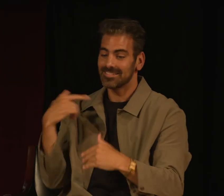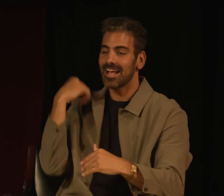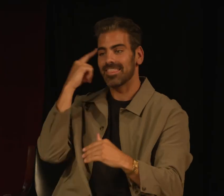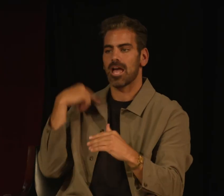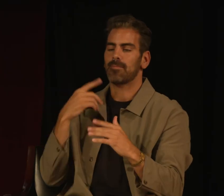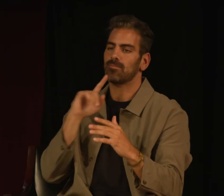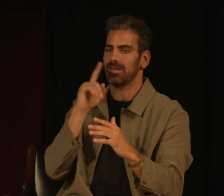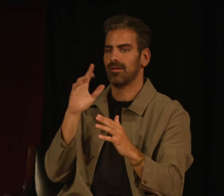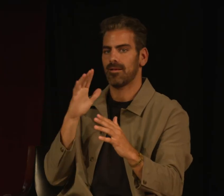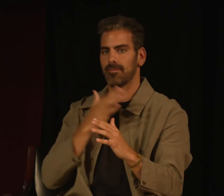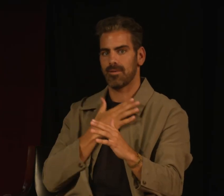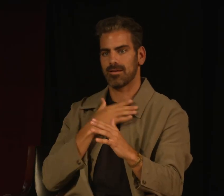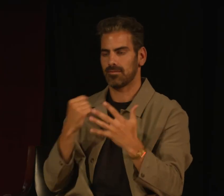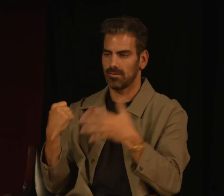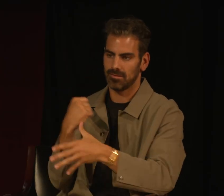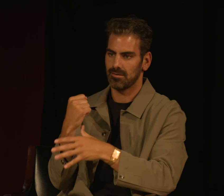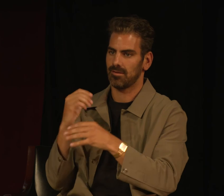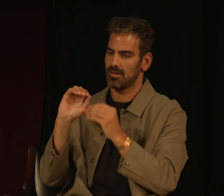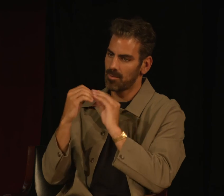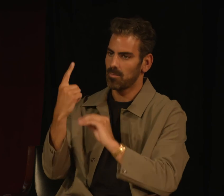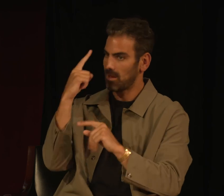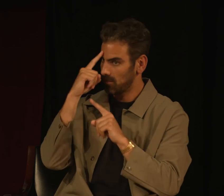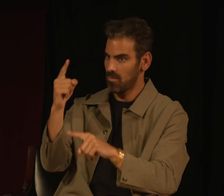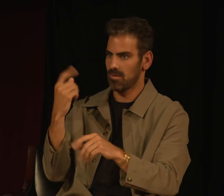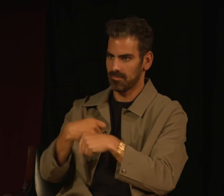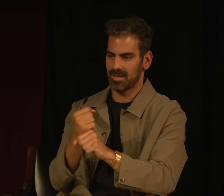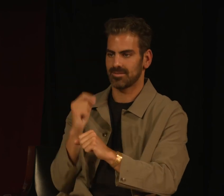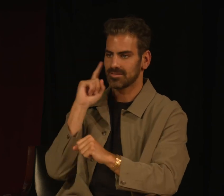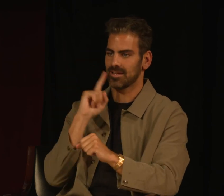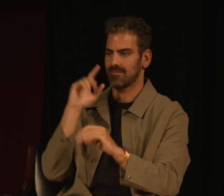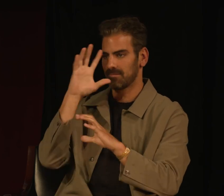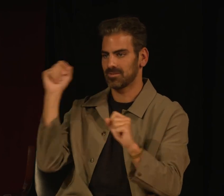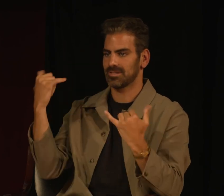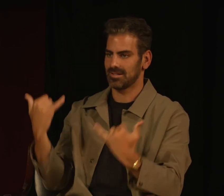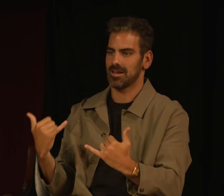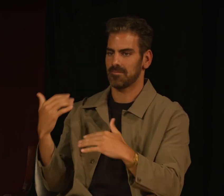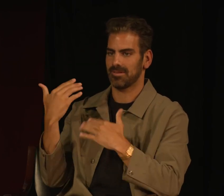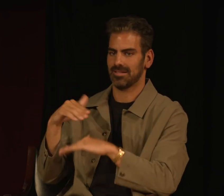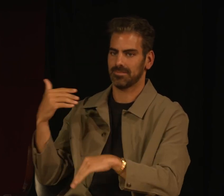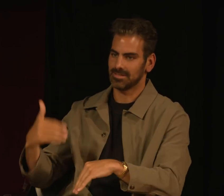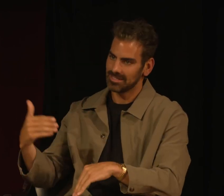No but, seriously, my number one priority and my number one goal is to make Deaf President Now.